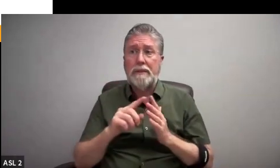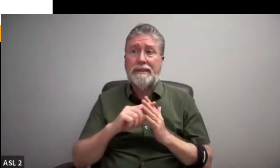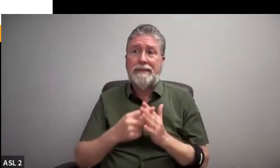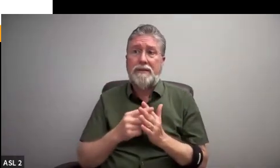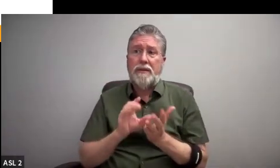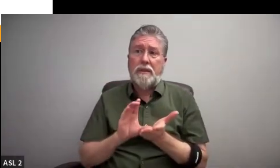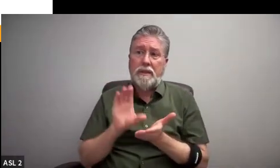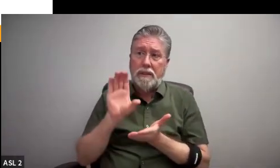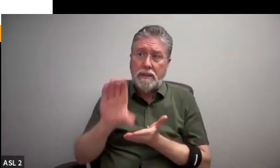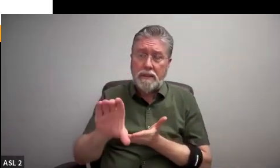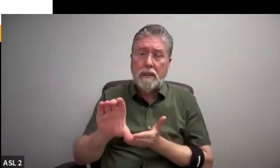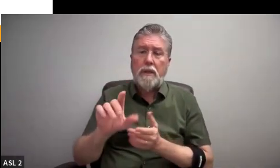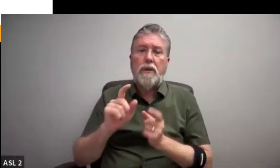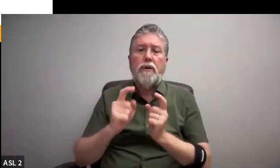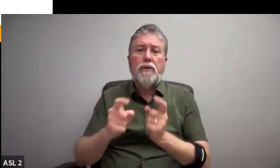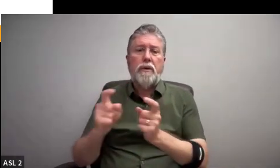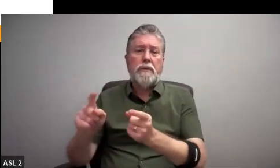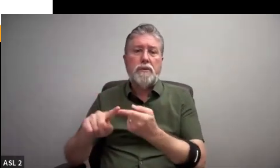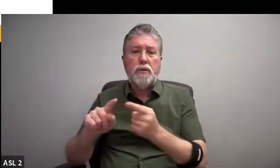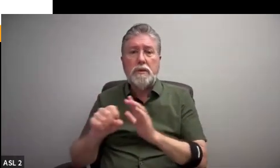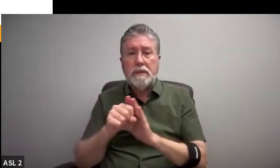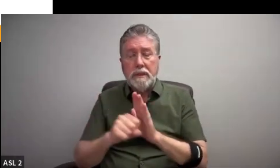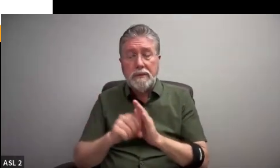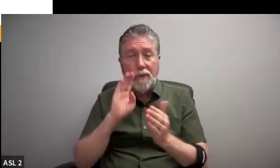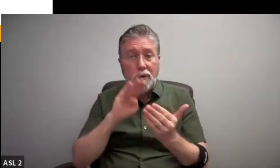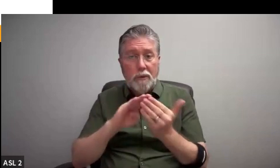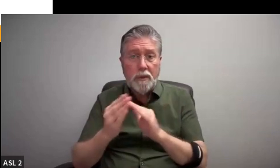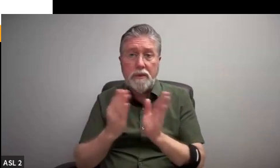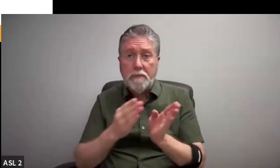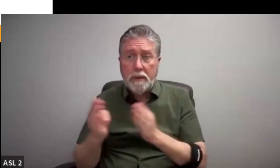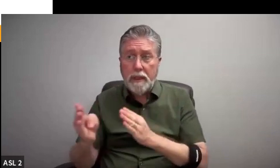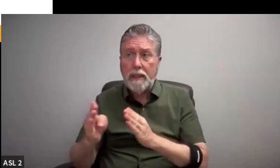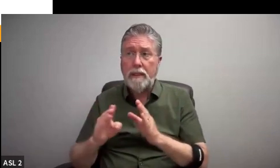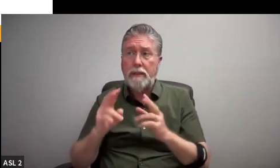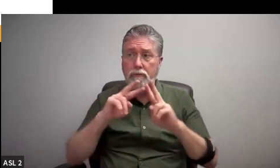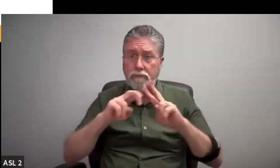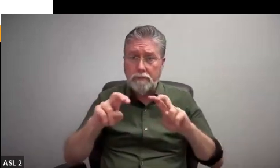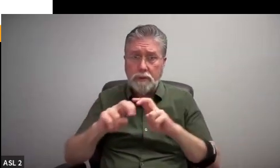planning and social services, research and development projects, and personnel